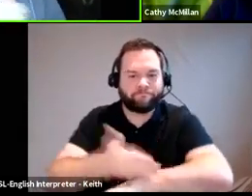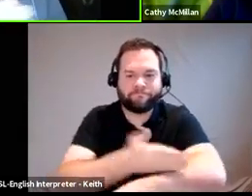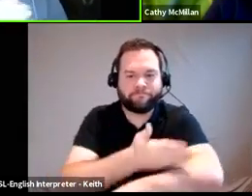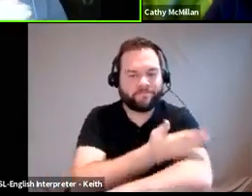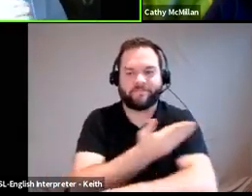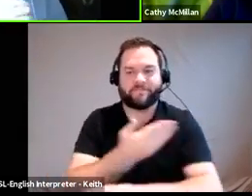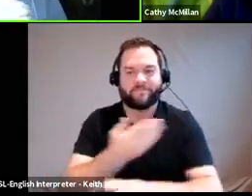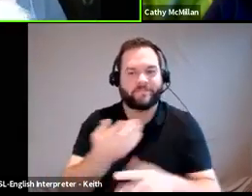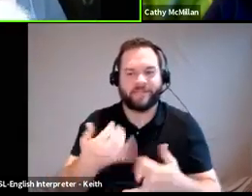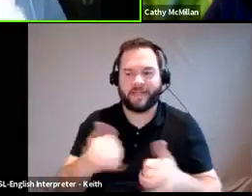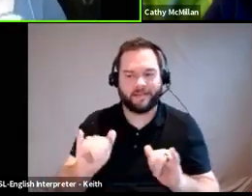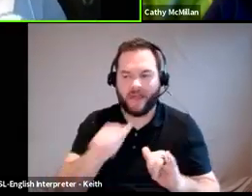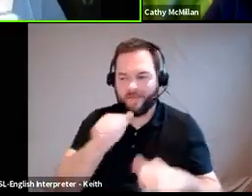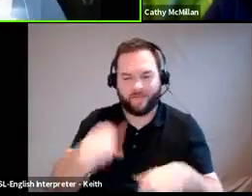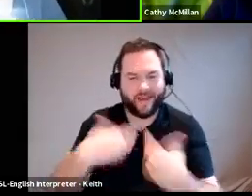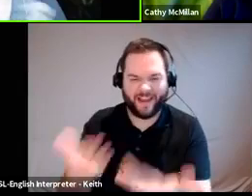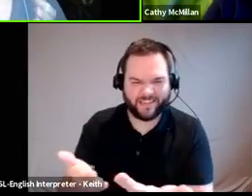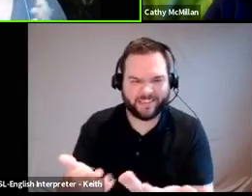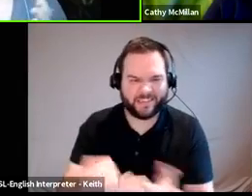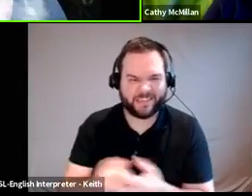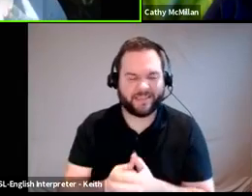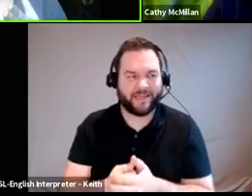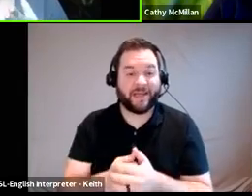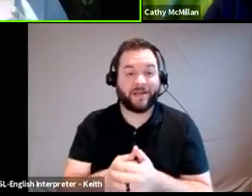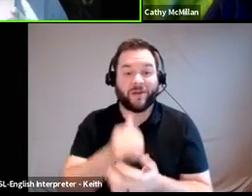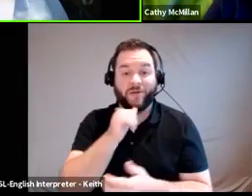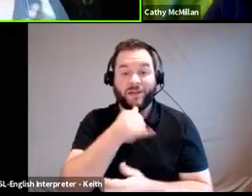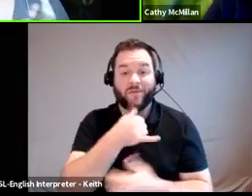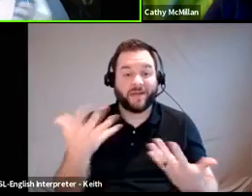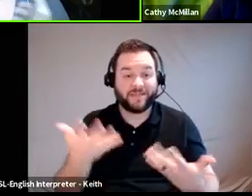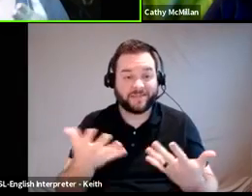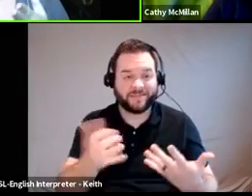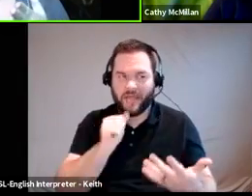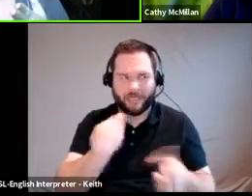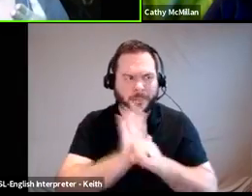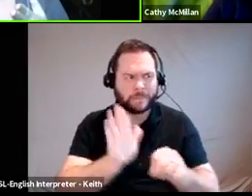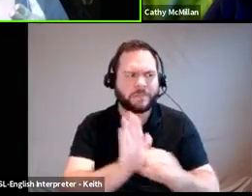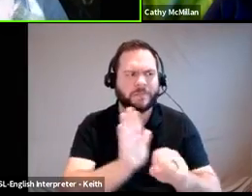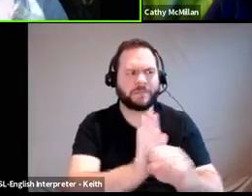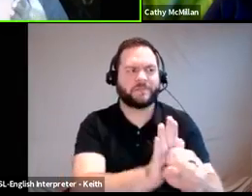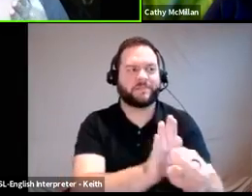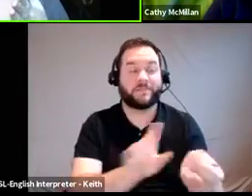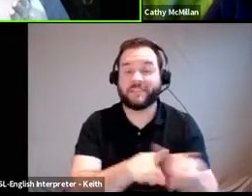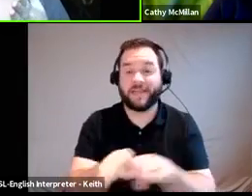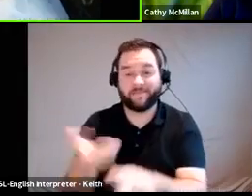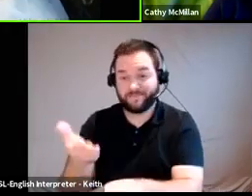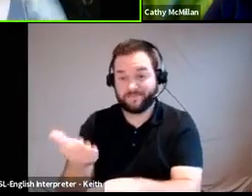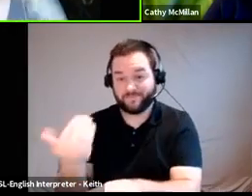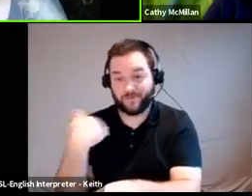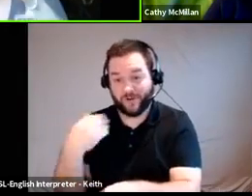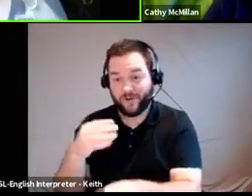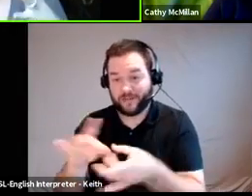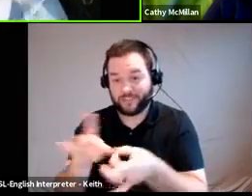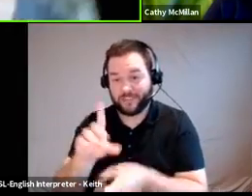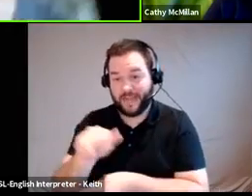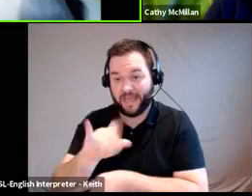to thrive and to be his, his best self right and and and to this day. ay, I really regret not push I really regret not pushing harder. r. and you know, like you said,